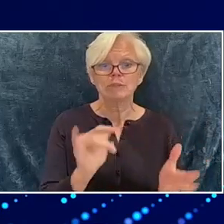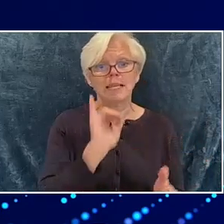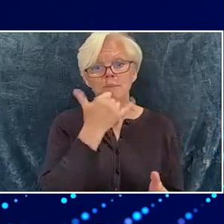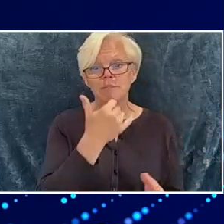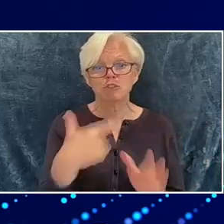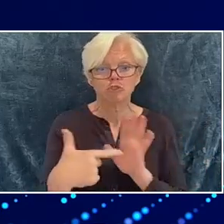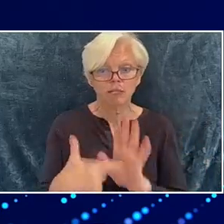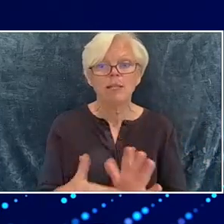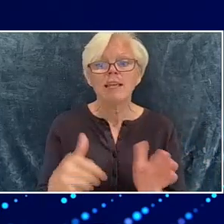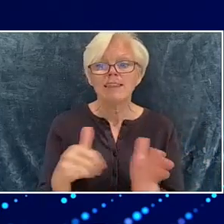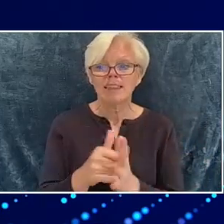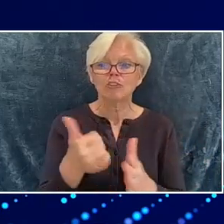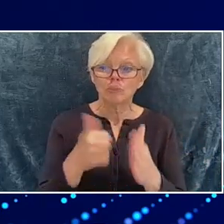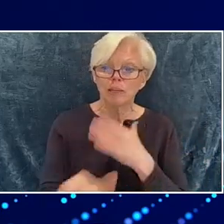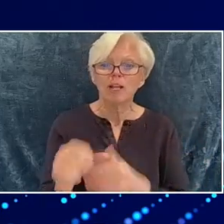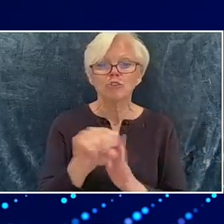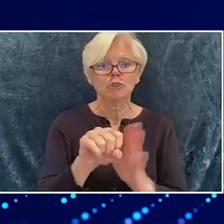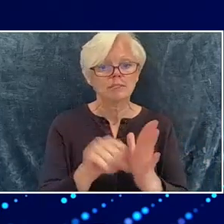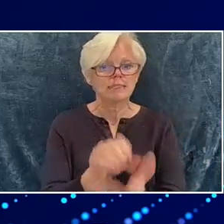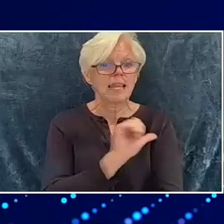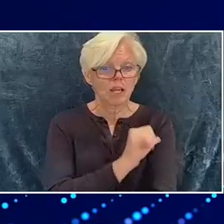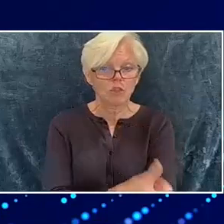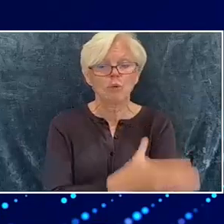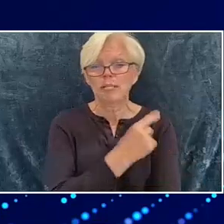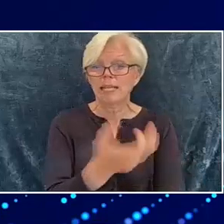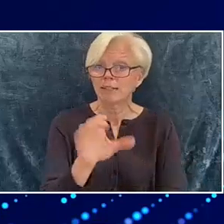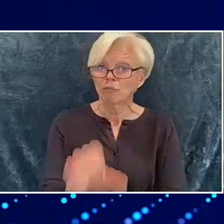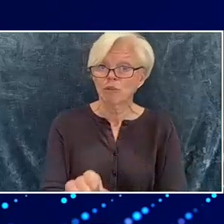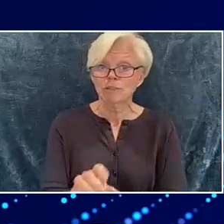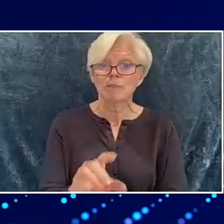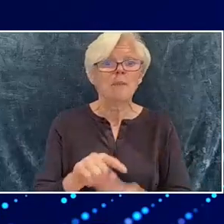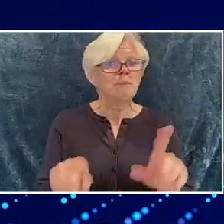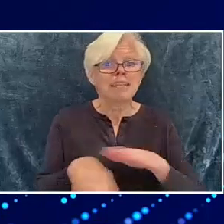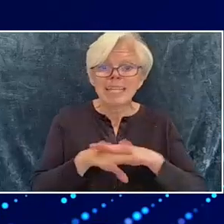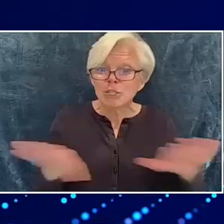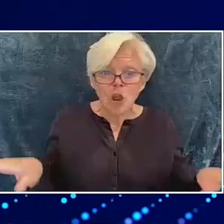state authority and enforcement, but do not. To my mind, these are two different